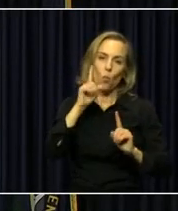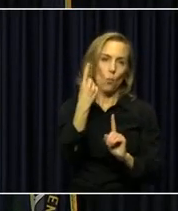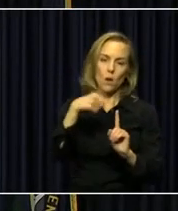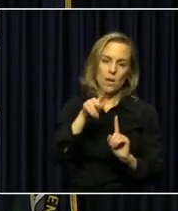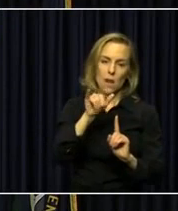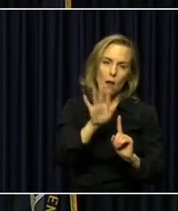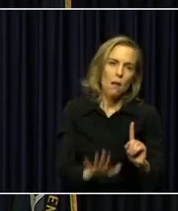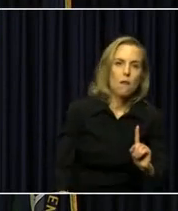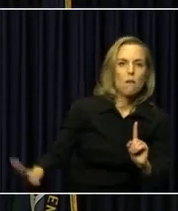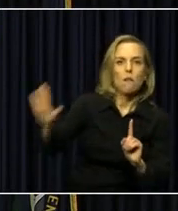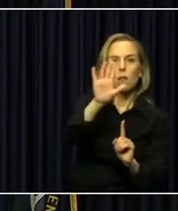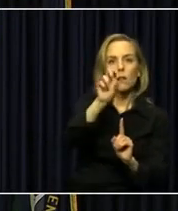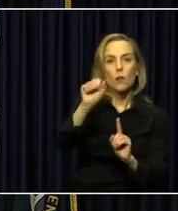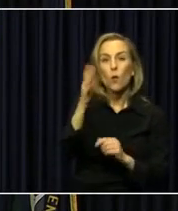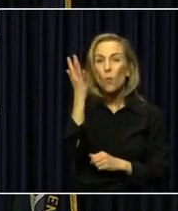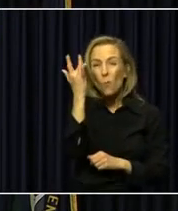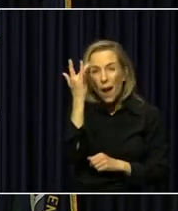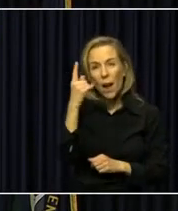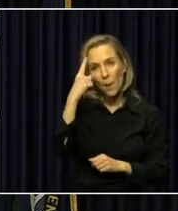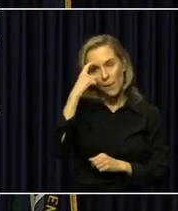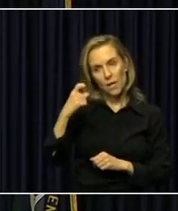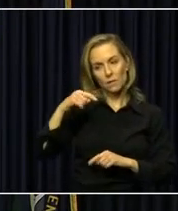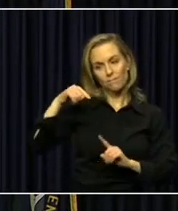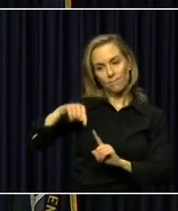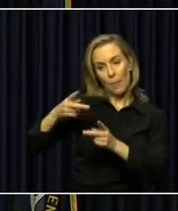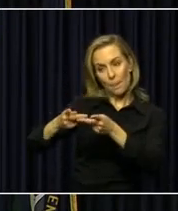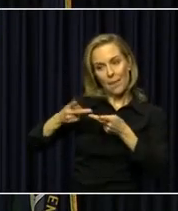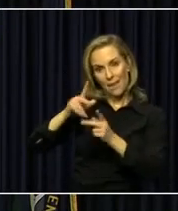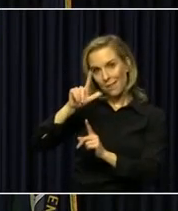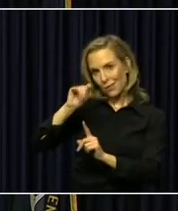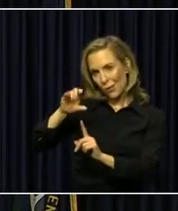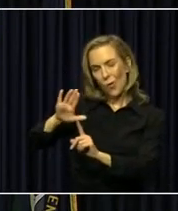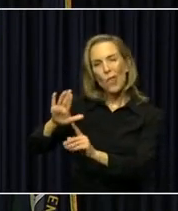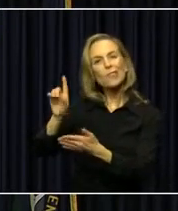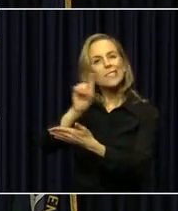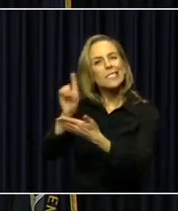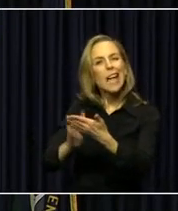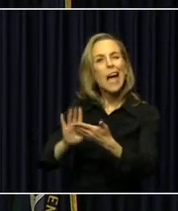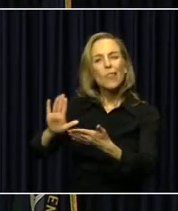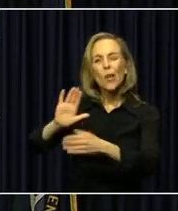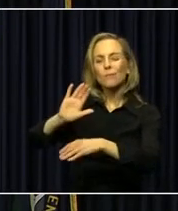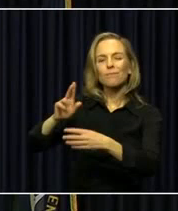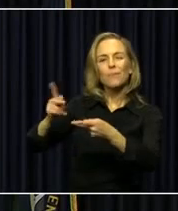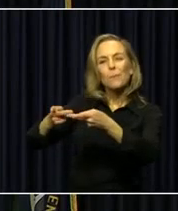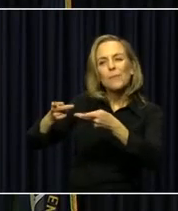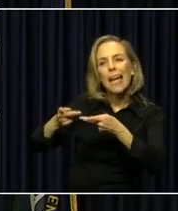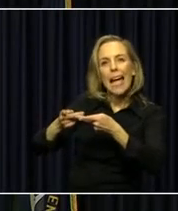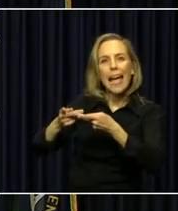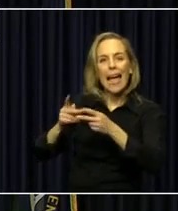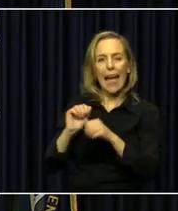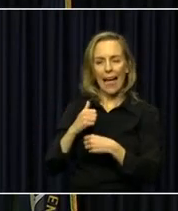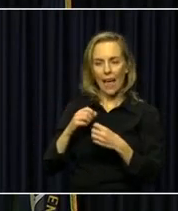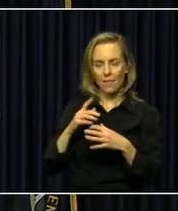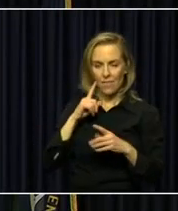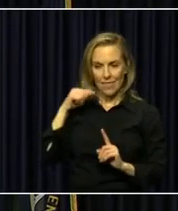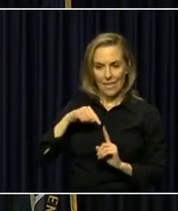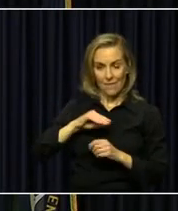THESE ARE IMPORTANT STEPS, BUT WE HAD TO DO MORE. WE WERE LOOKING AT WHAT ARE OUR